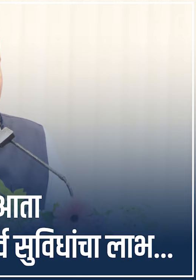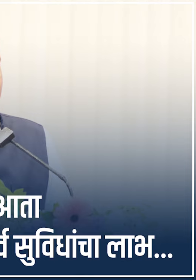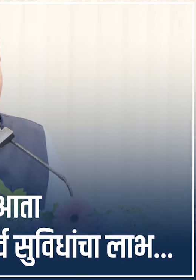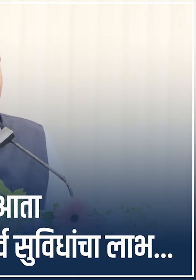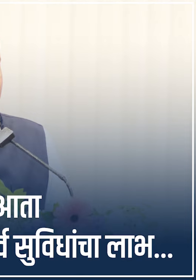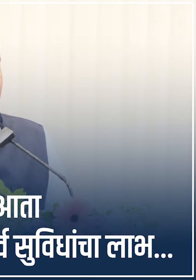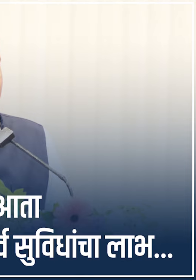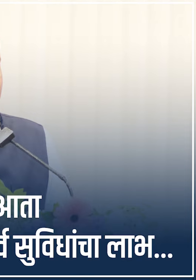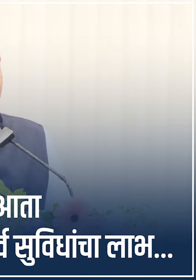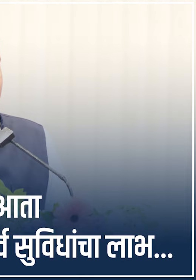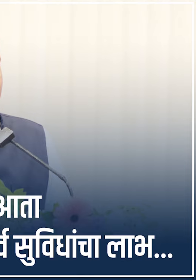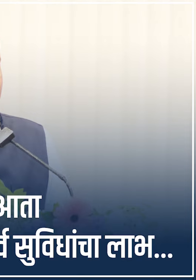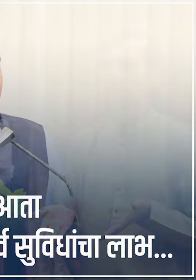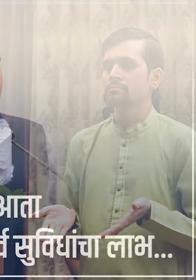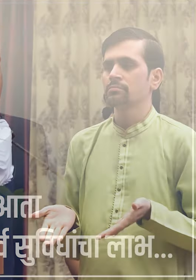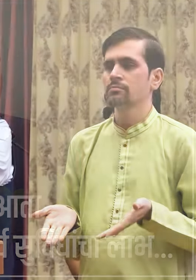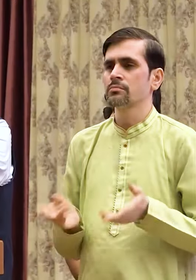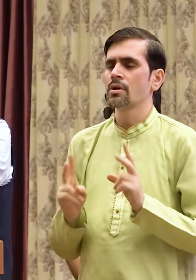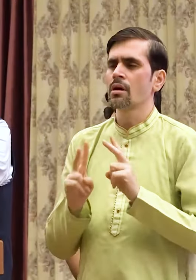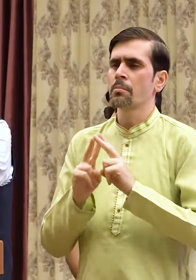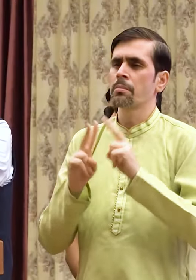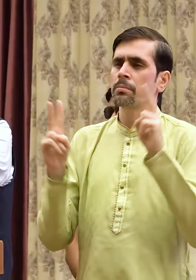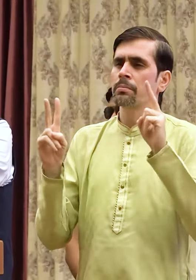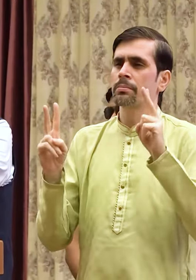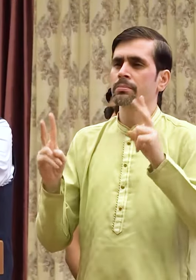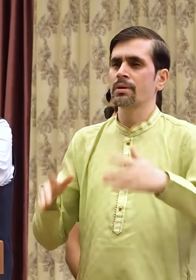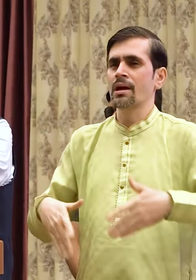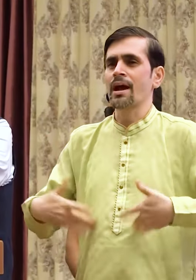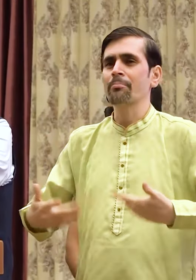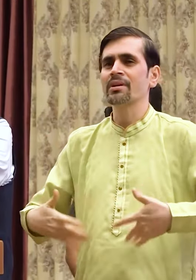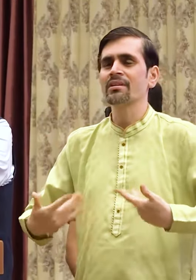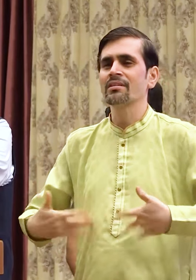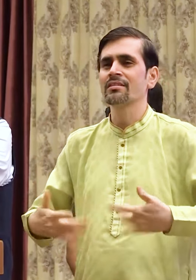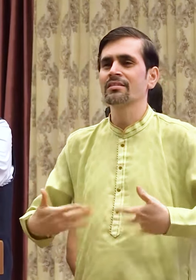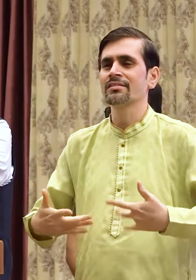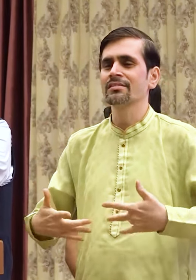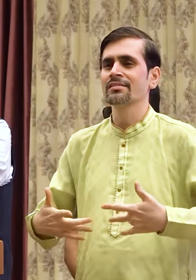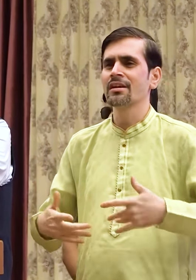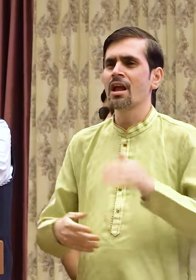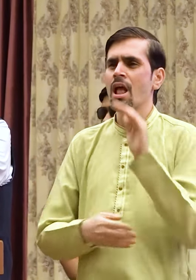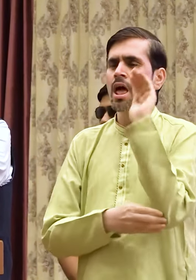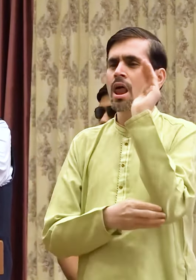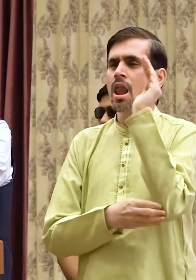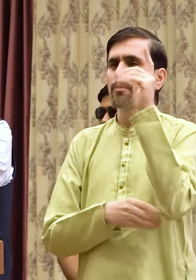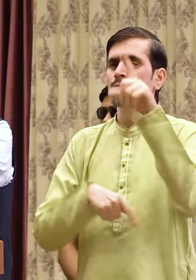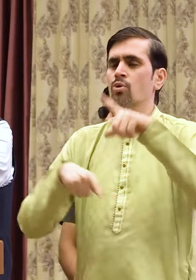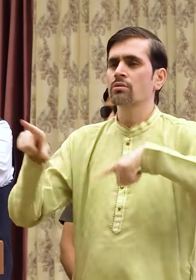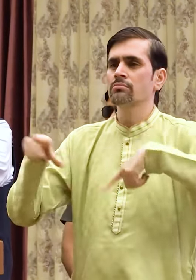I have a wonderful news for you. For the handicapped